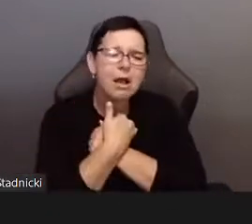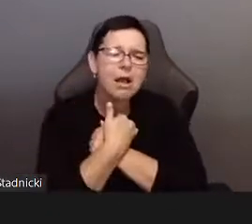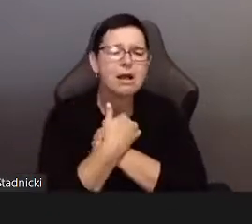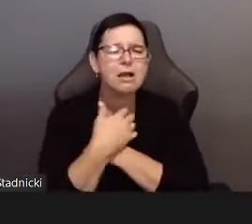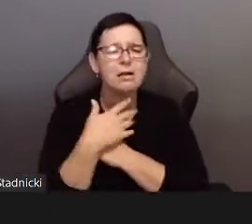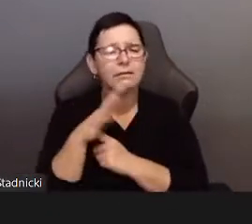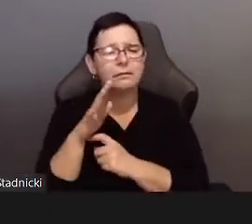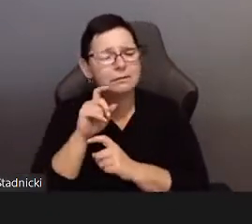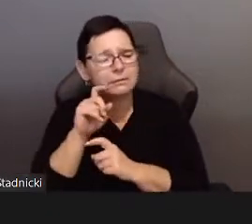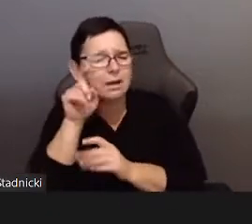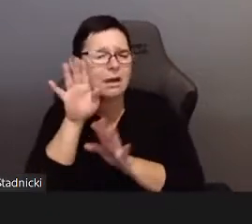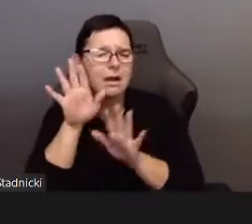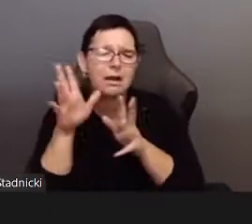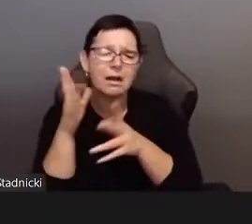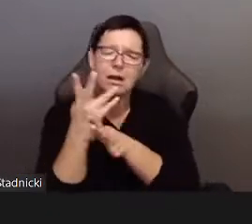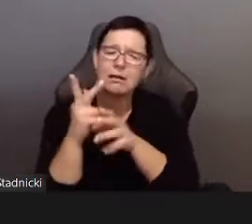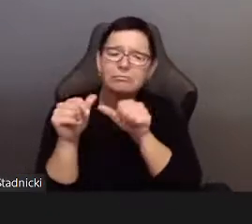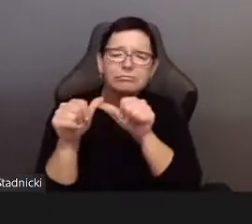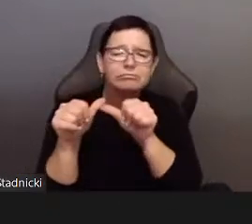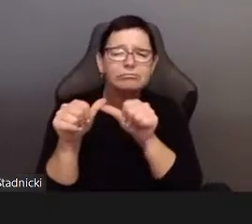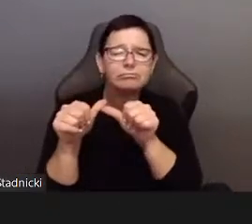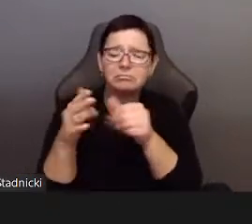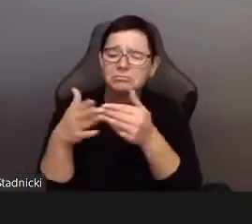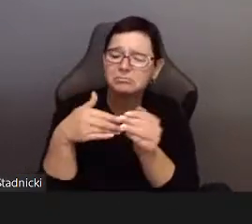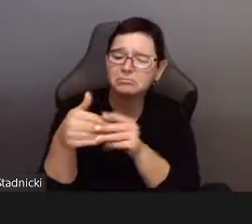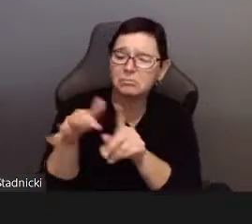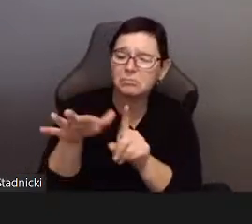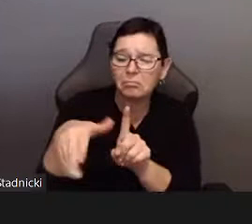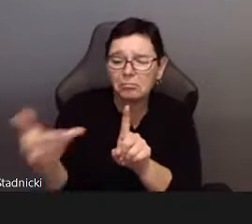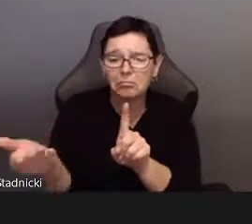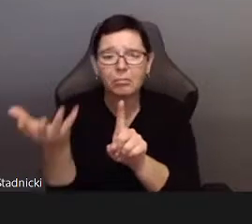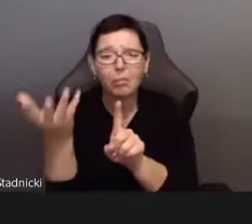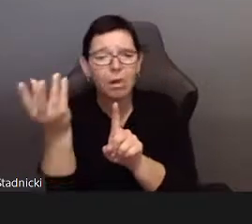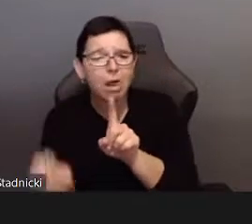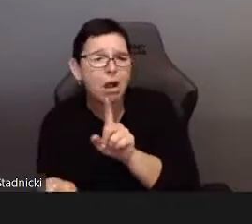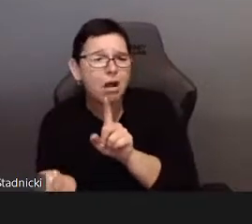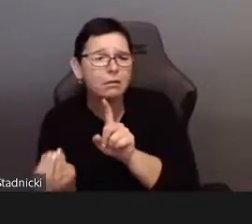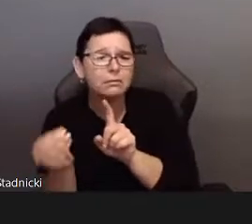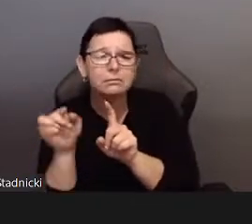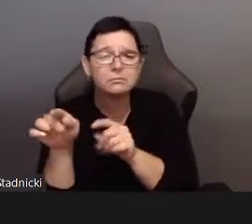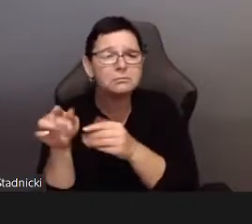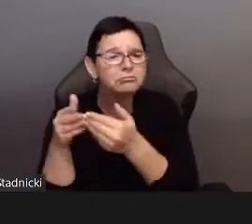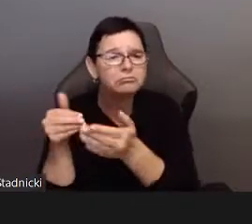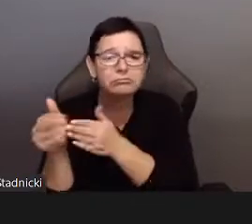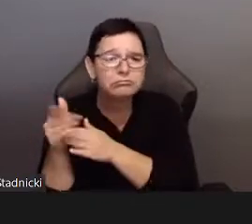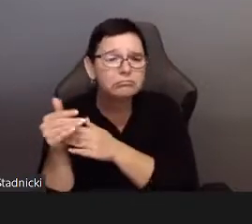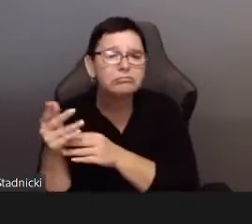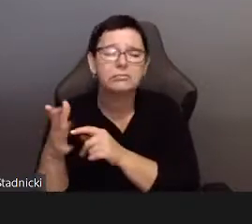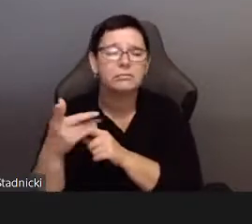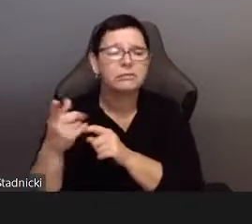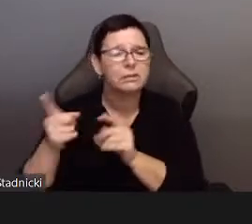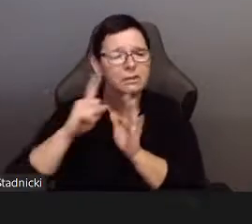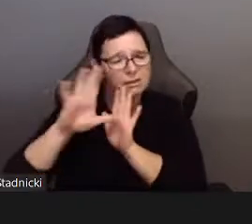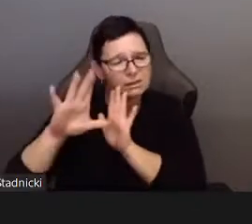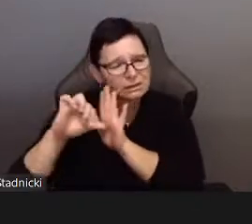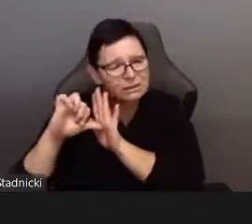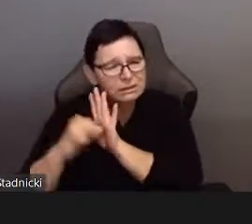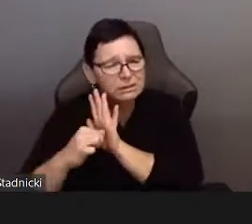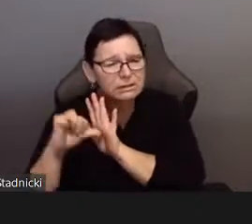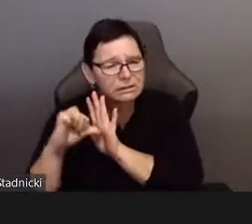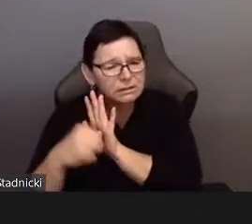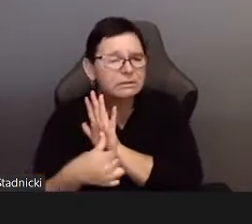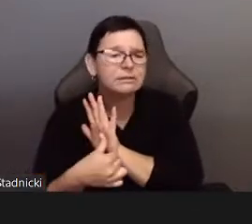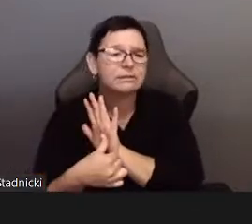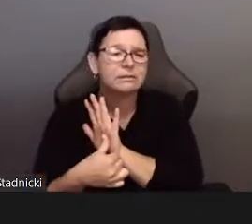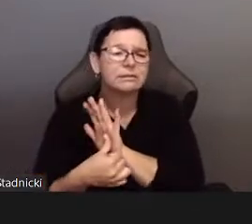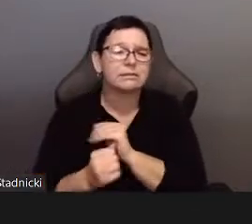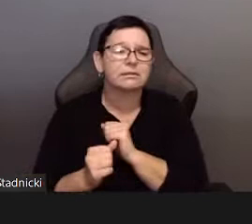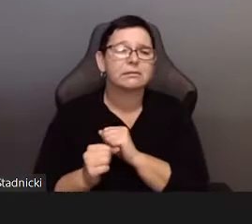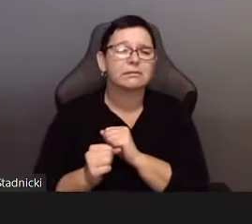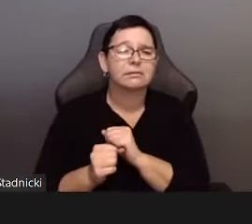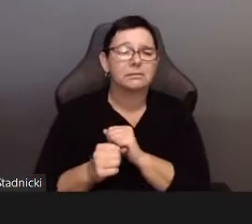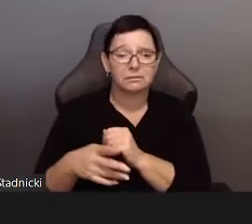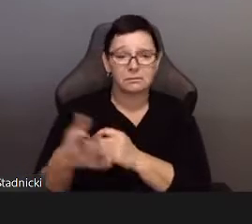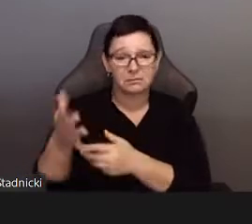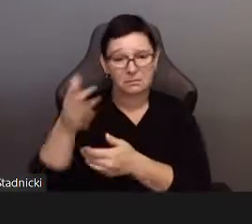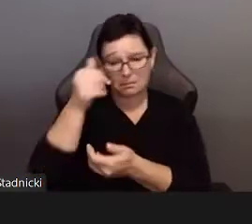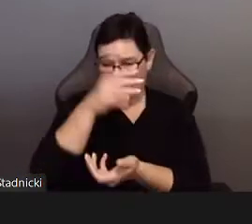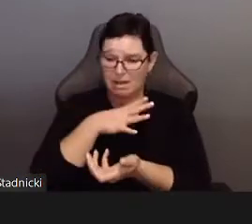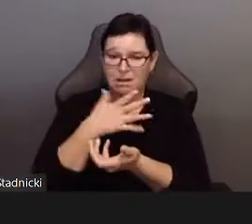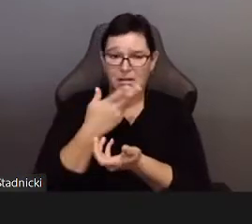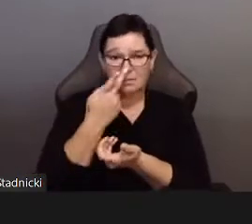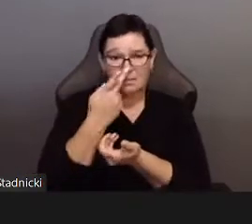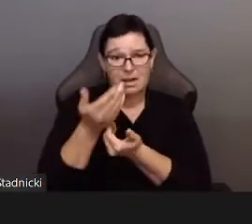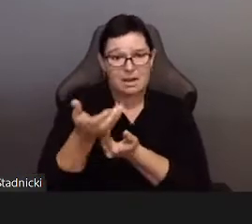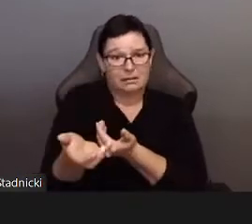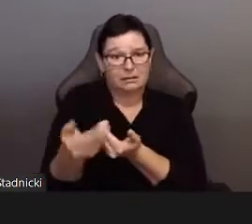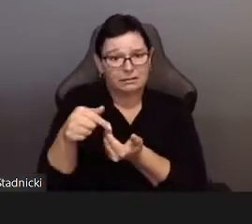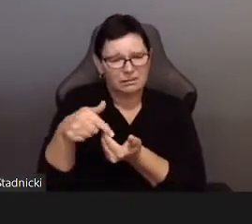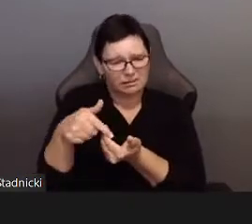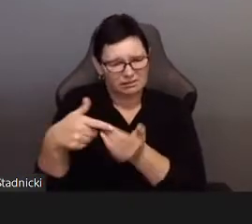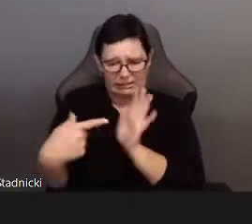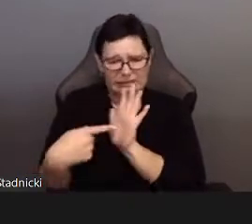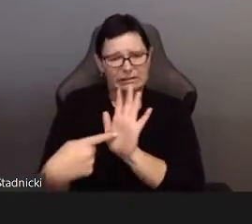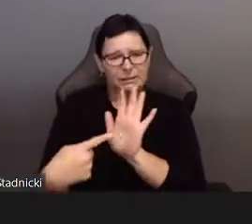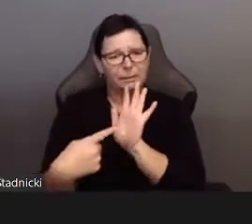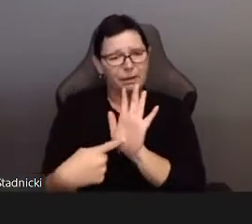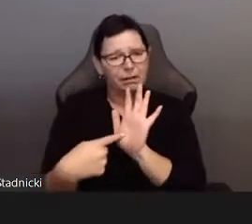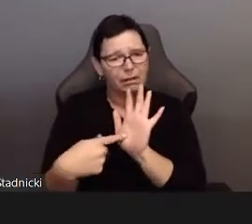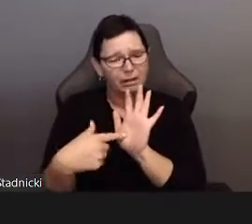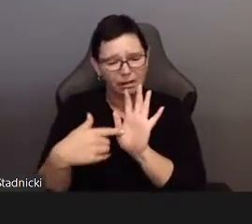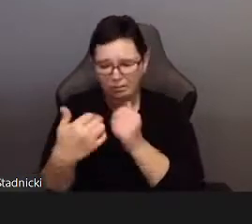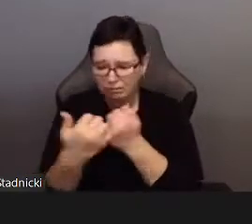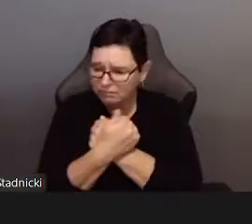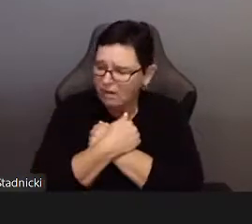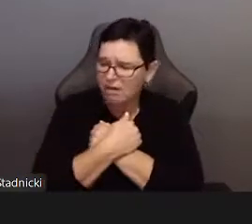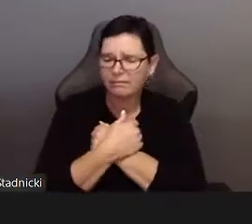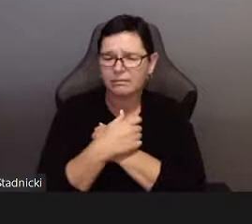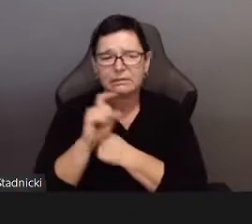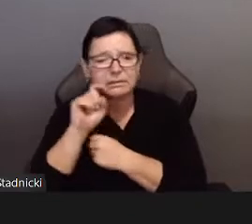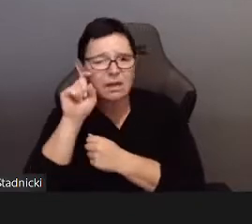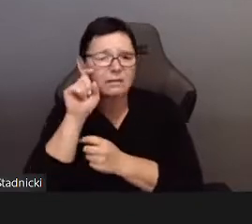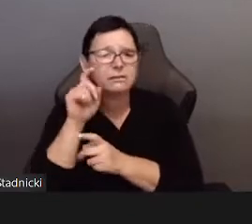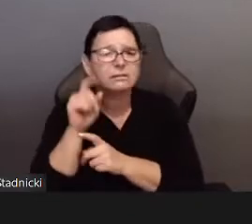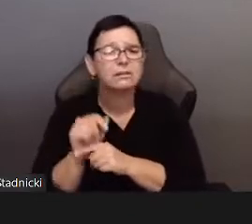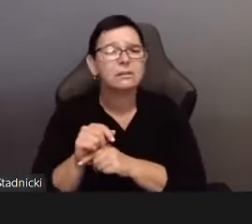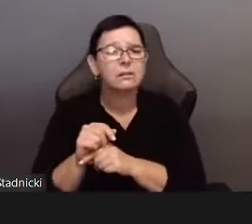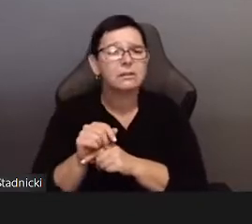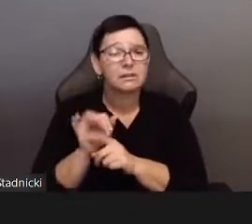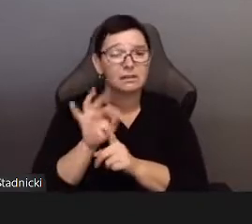the latter stresses sexual pleasure as evidence of our always-already being-towards death